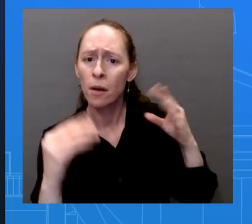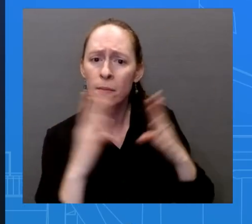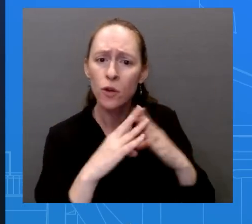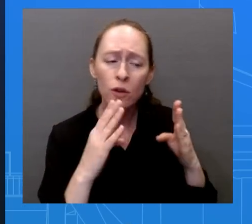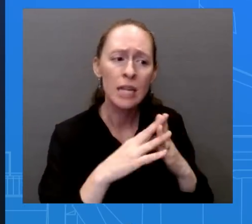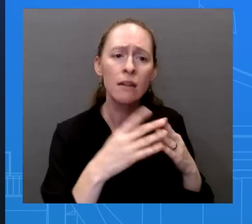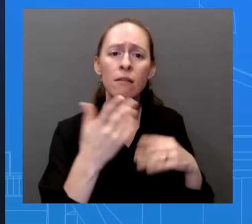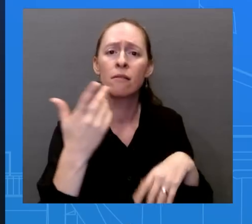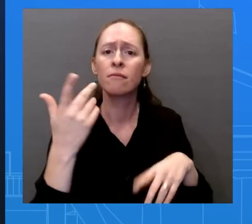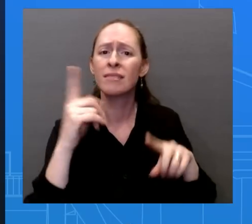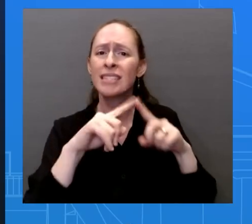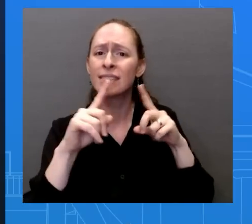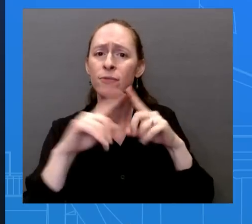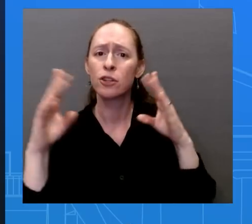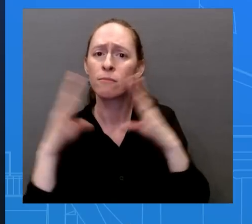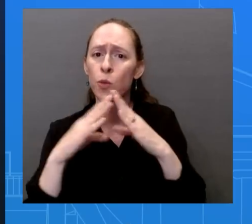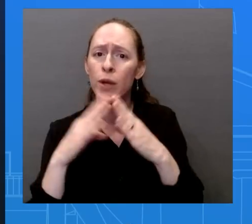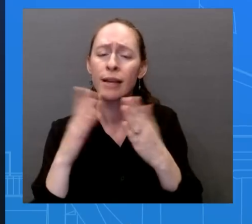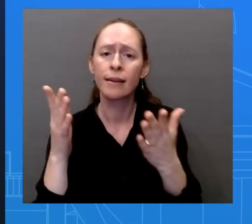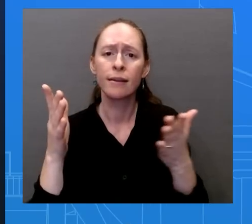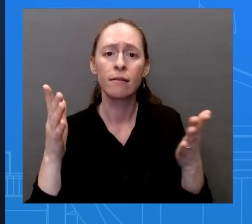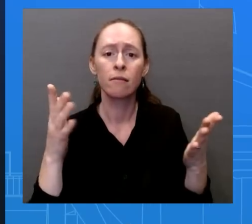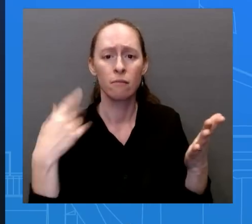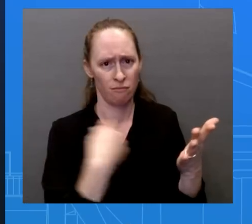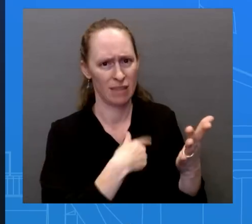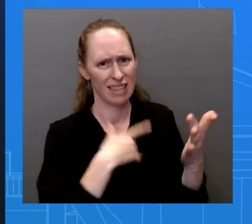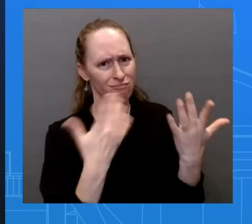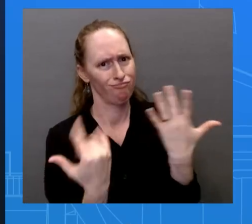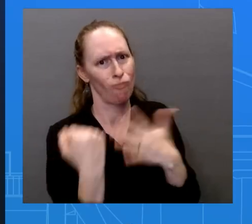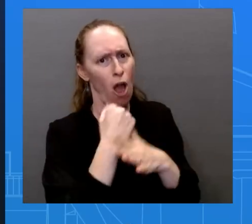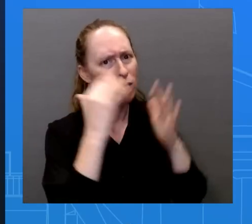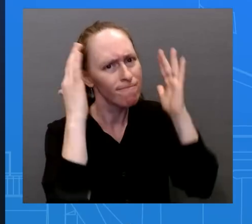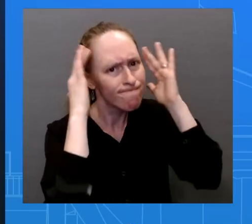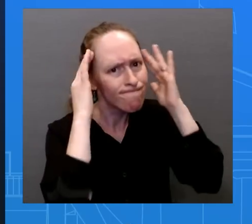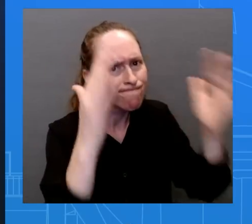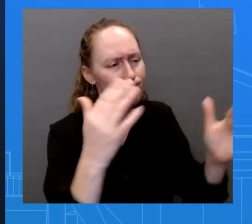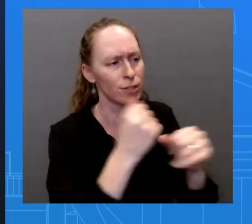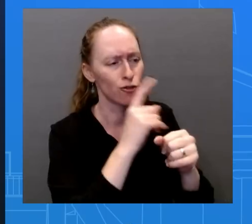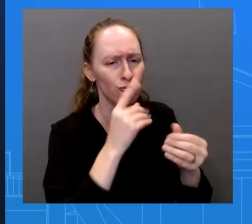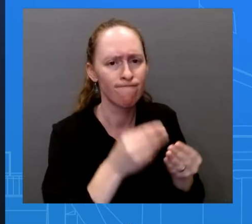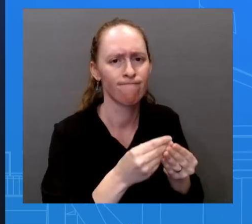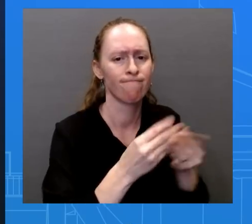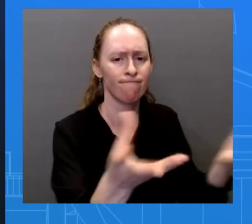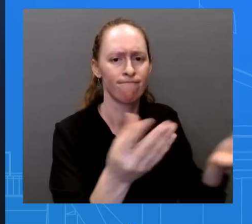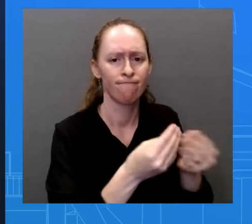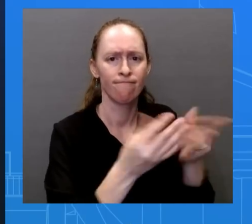We look at all these data stratified by race, ethnicity, income to make sure that we're not leaving people behind.